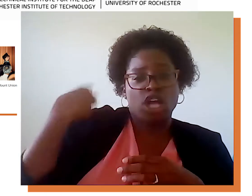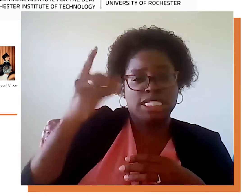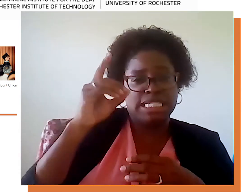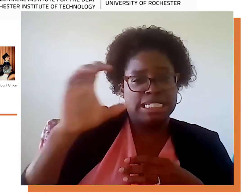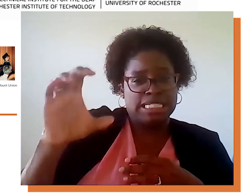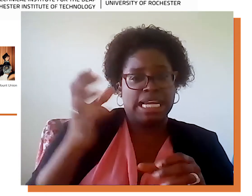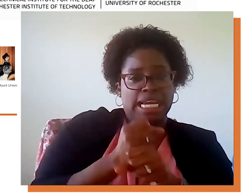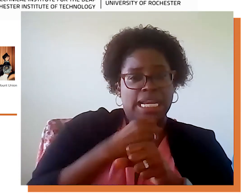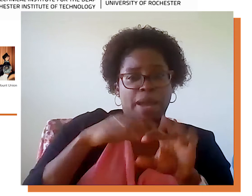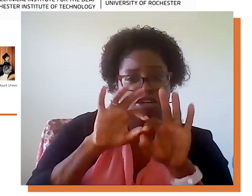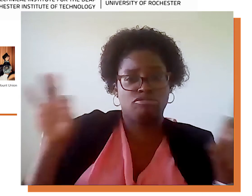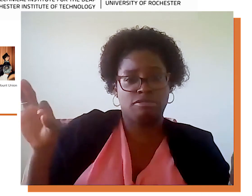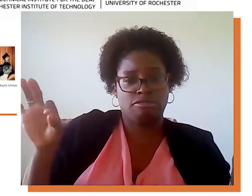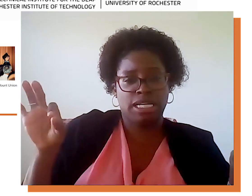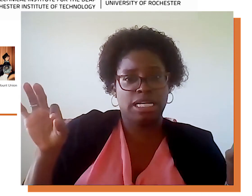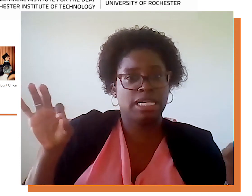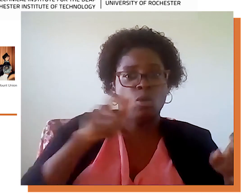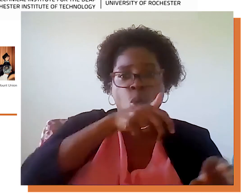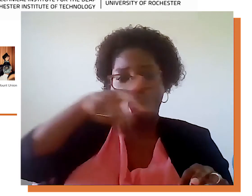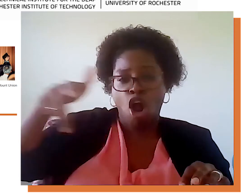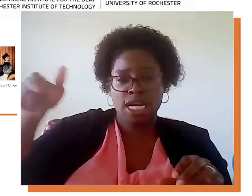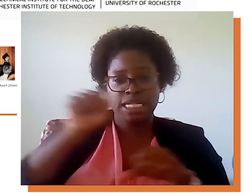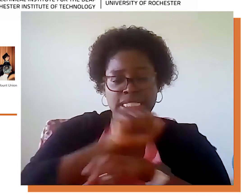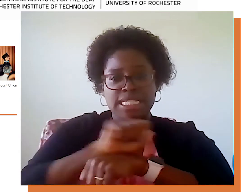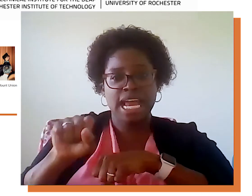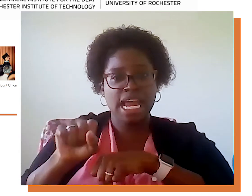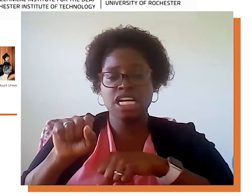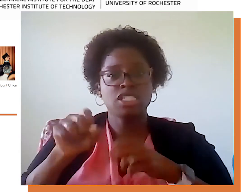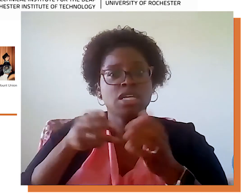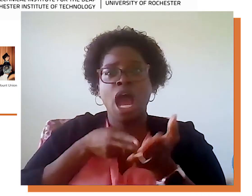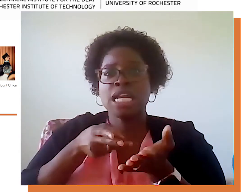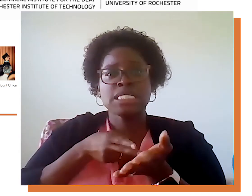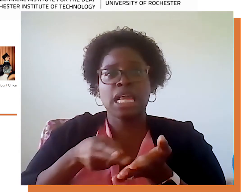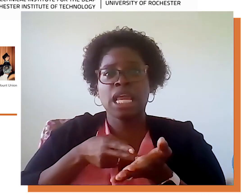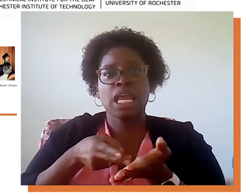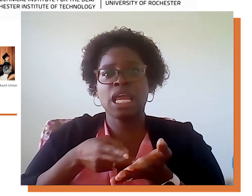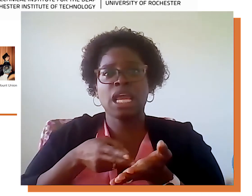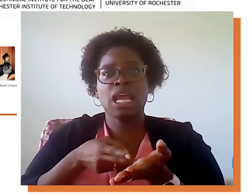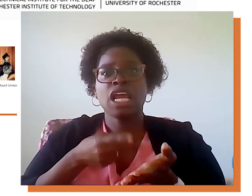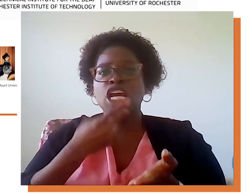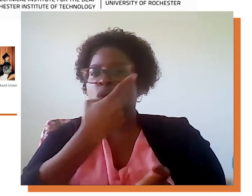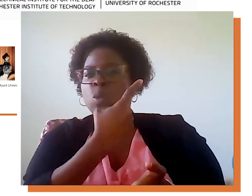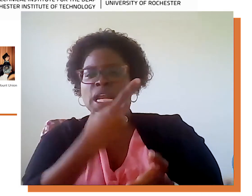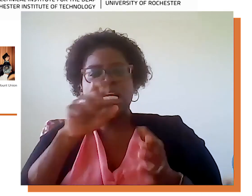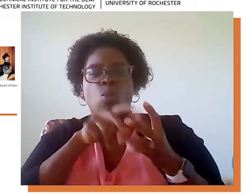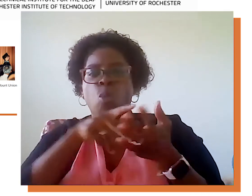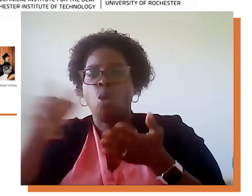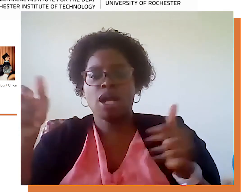Tomorrow, I was supposed to be in Washington, D.C., to get my degree and walk across the stage at Gallaudet University,